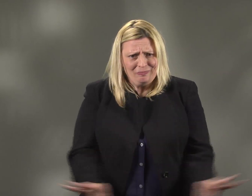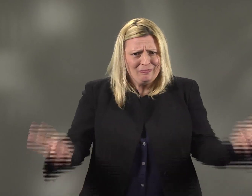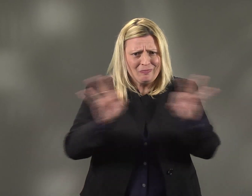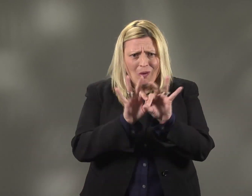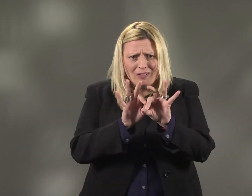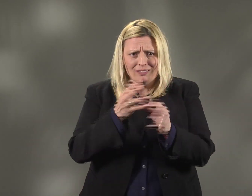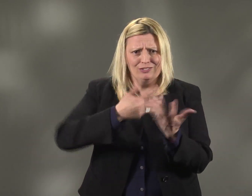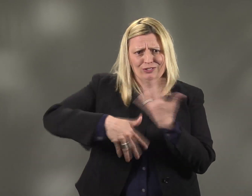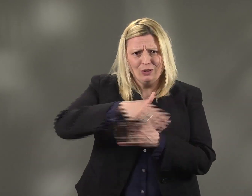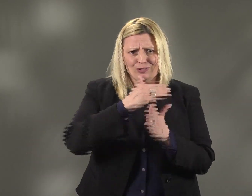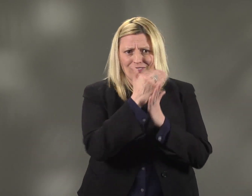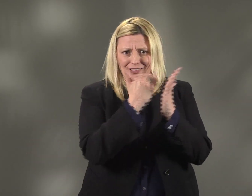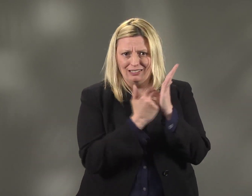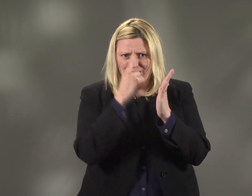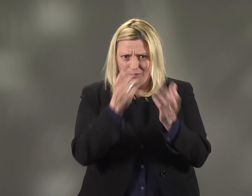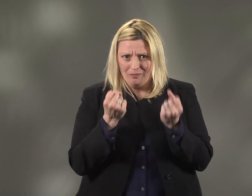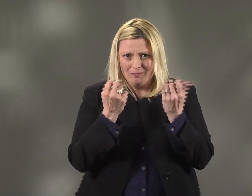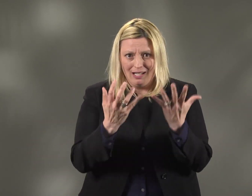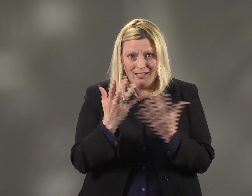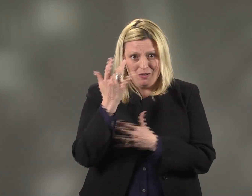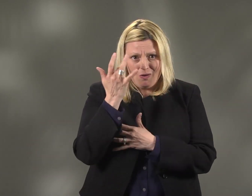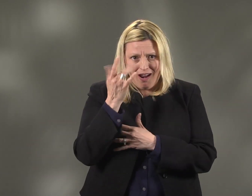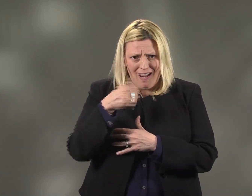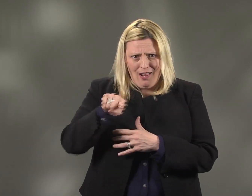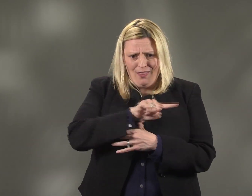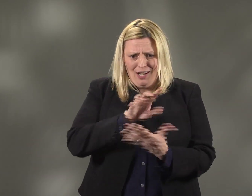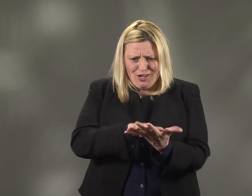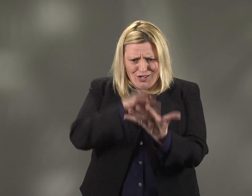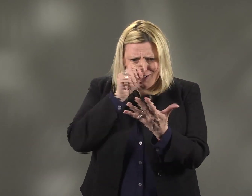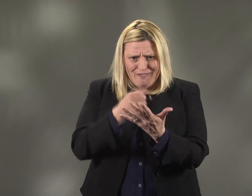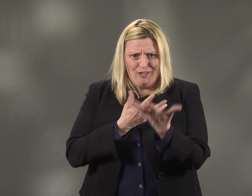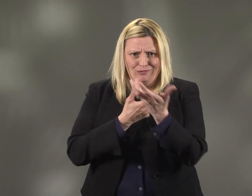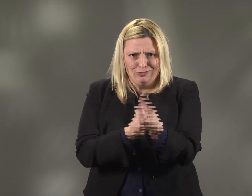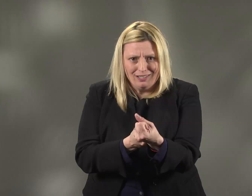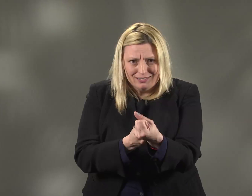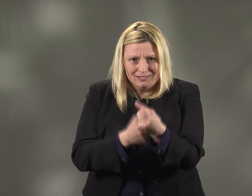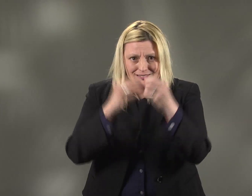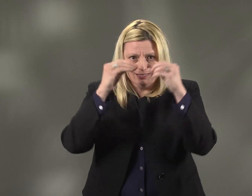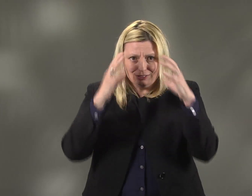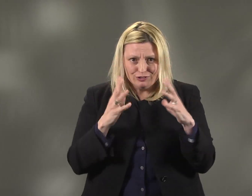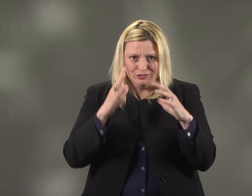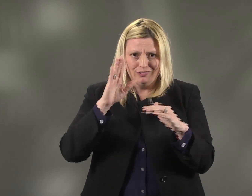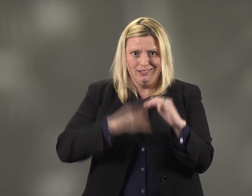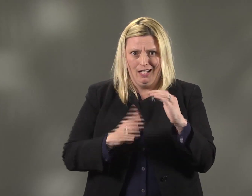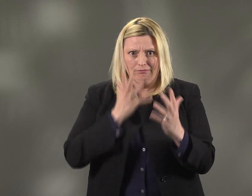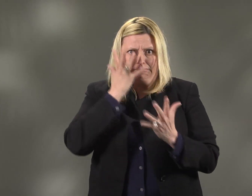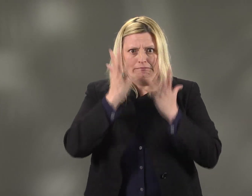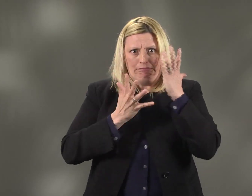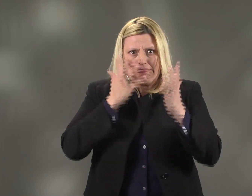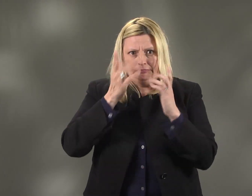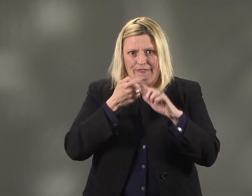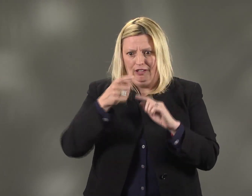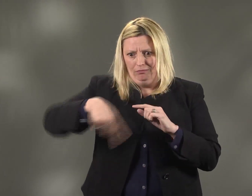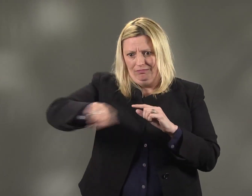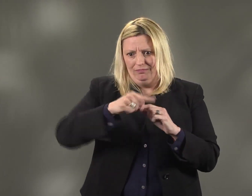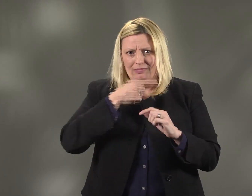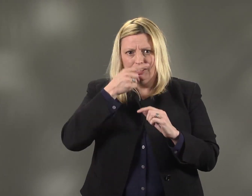but it was the most important social lesson for some because they learned it from a trusted teacher rather than being humiliated